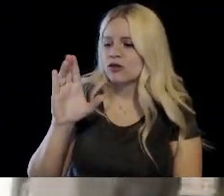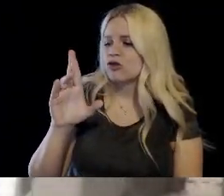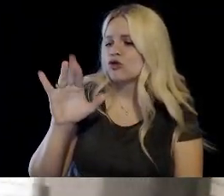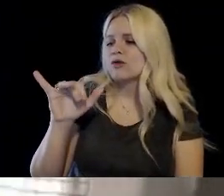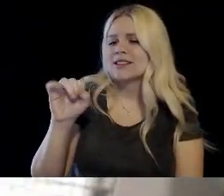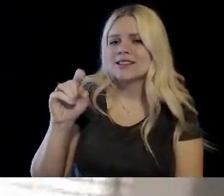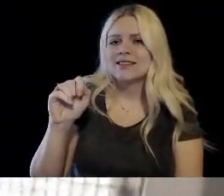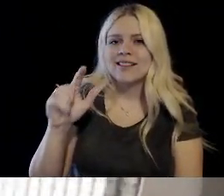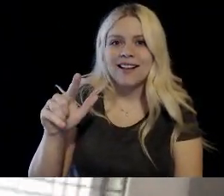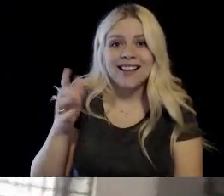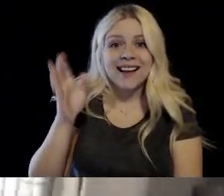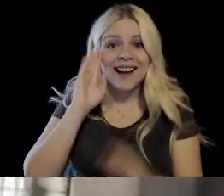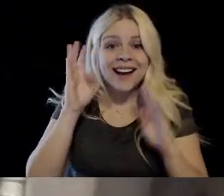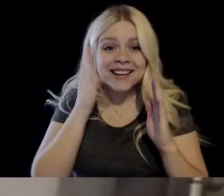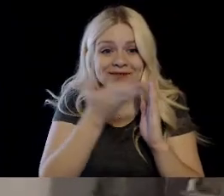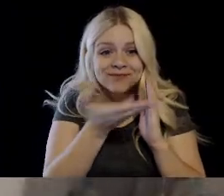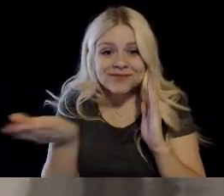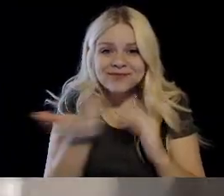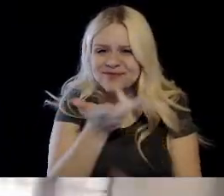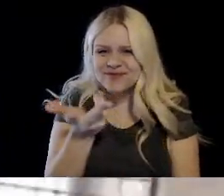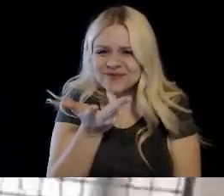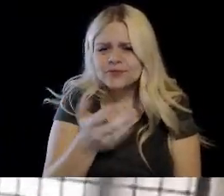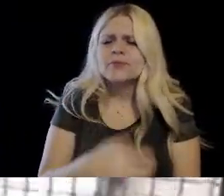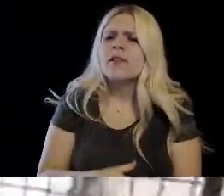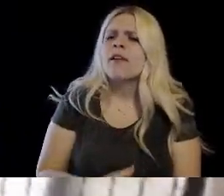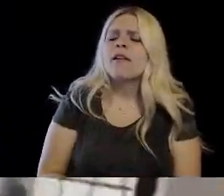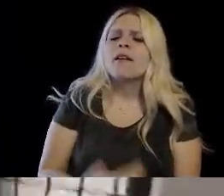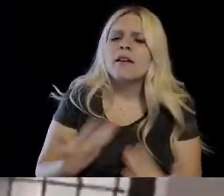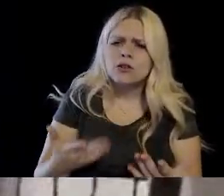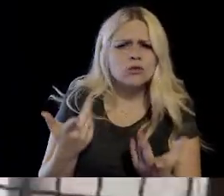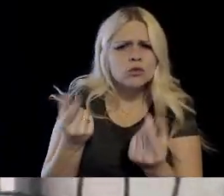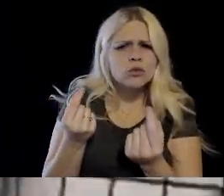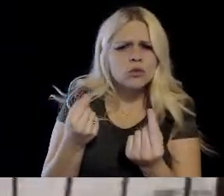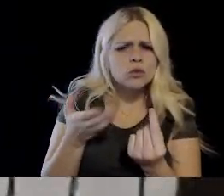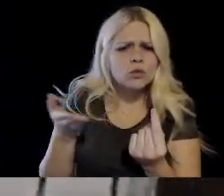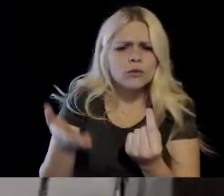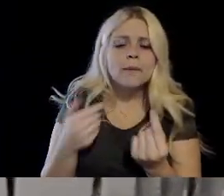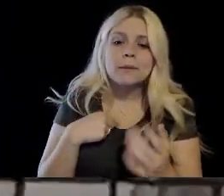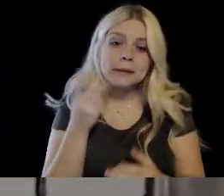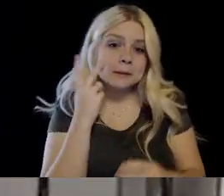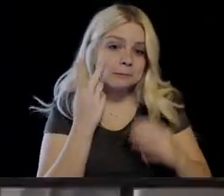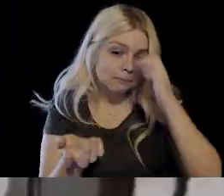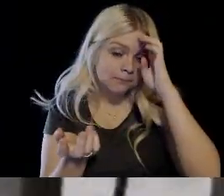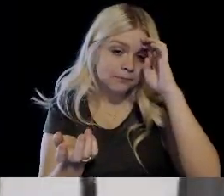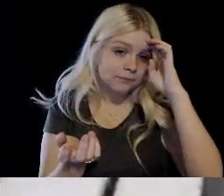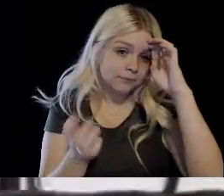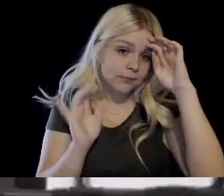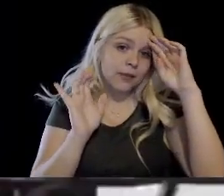Erica: So, tell us what you have over here. I'm going - so this is what's called a shoot.